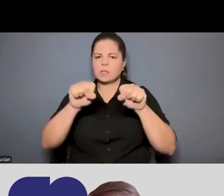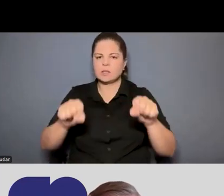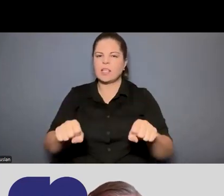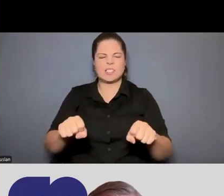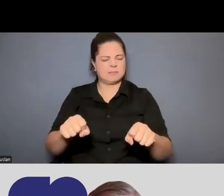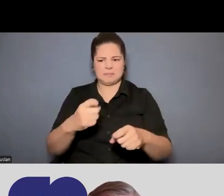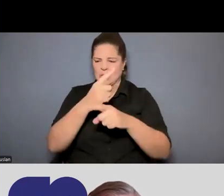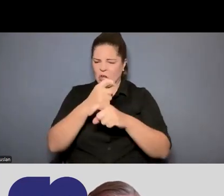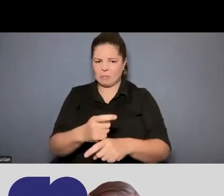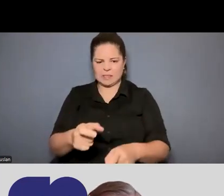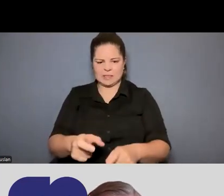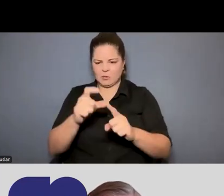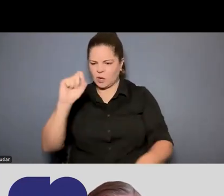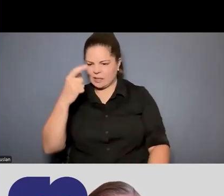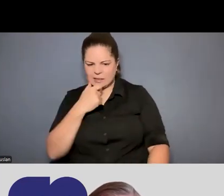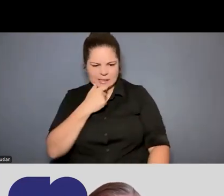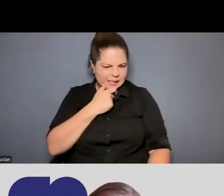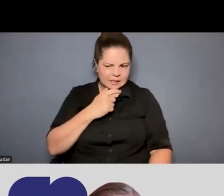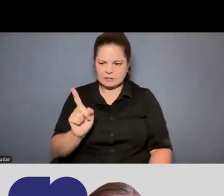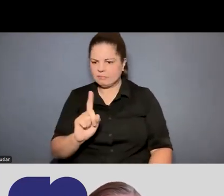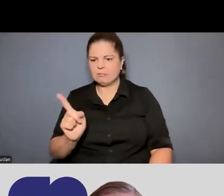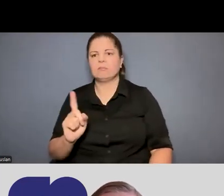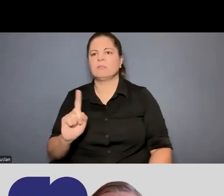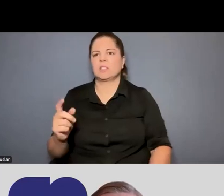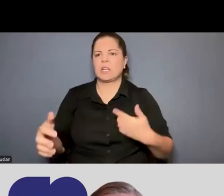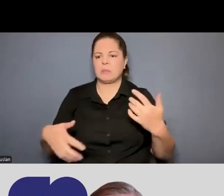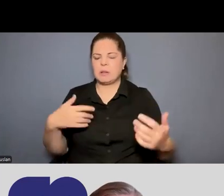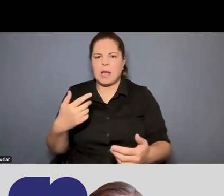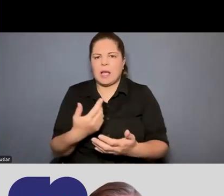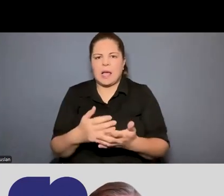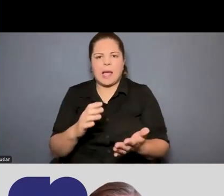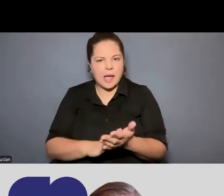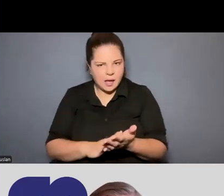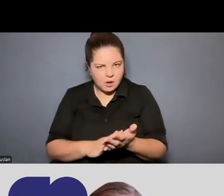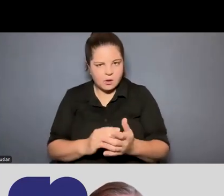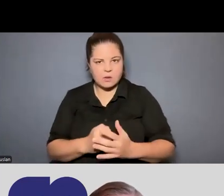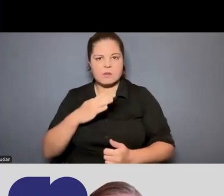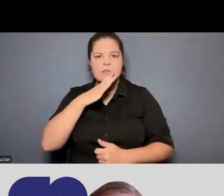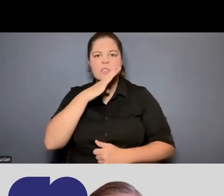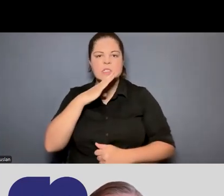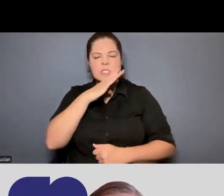and difficult to navigate. So, in response to the Respect at Work Report, a series of